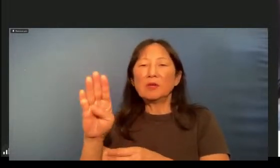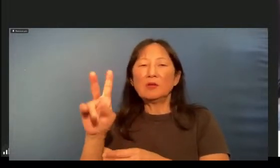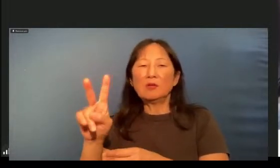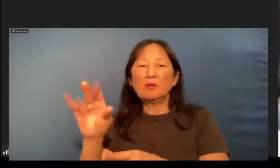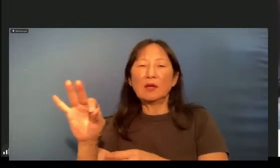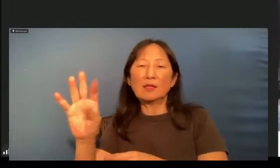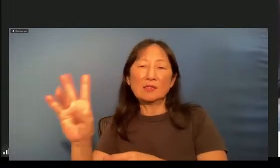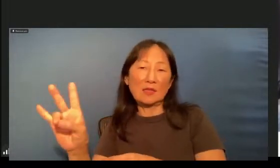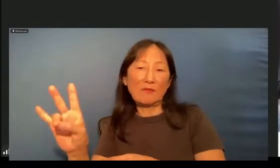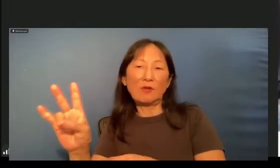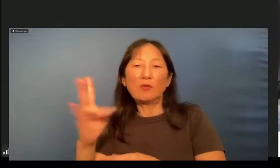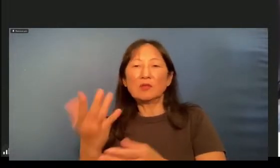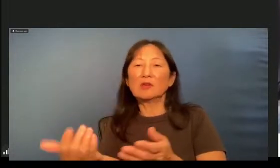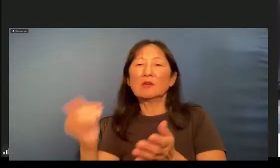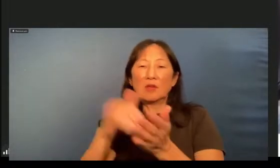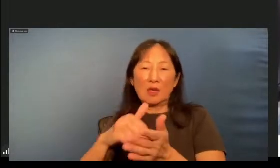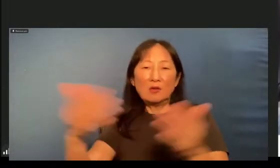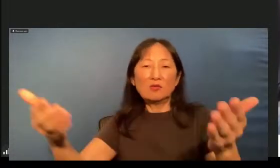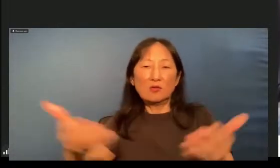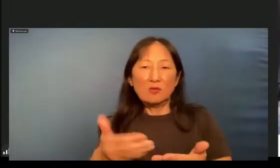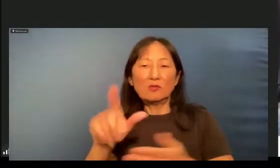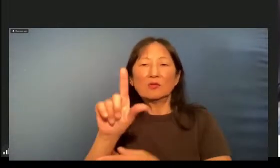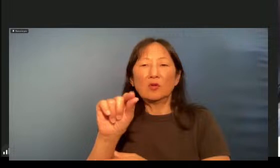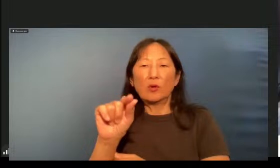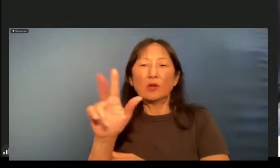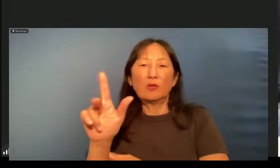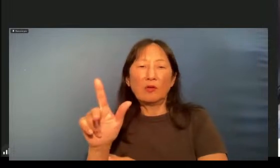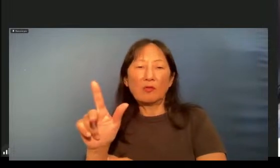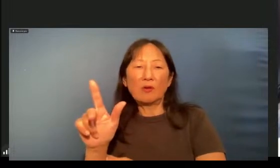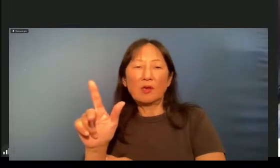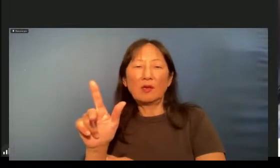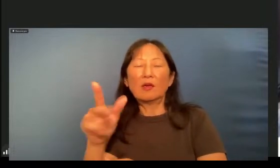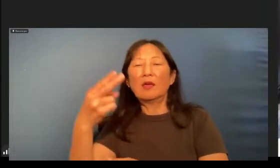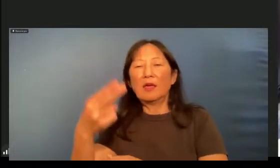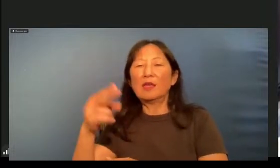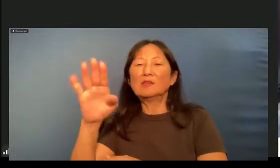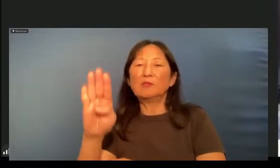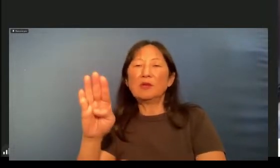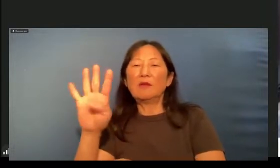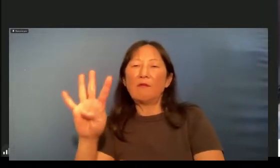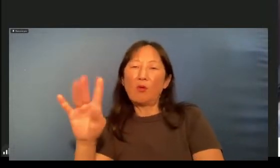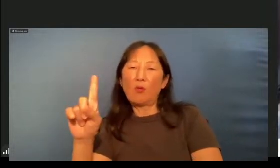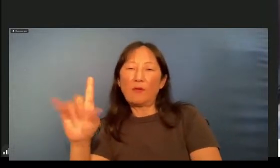it was reintroduced in 2023 as S HB four 15 did not pass.